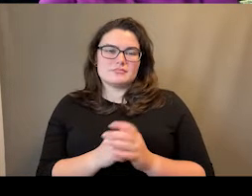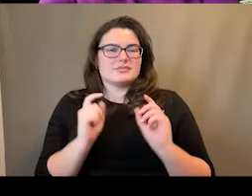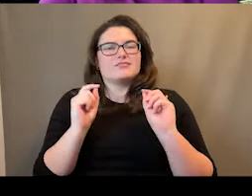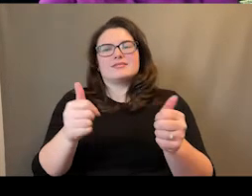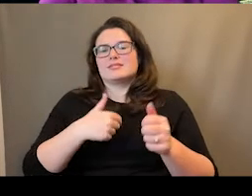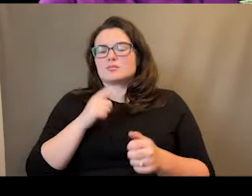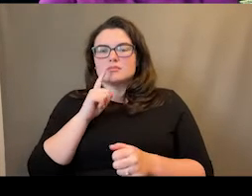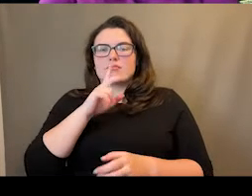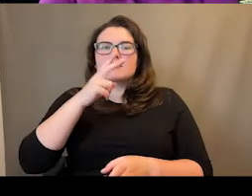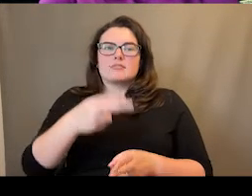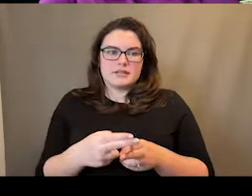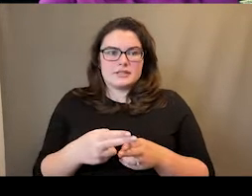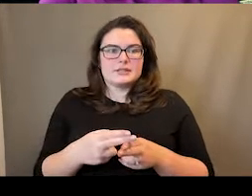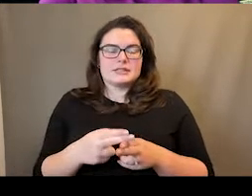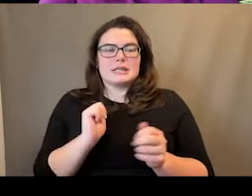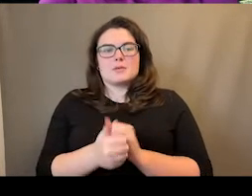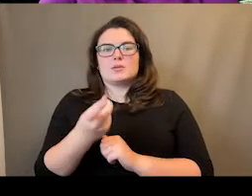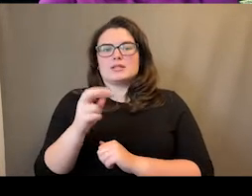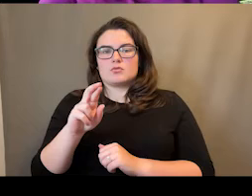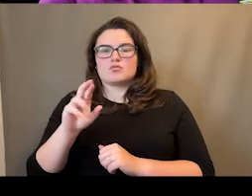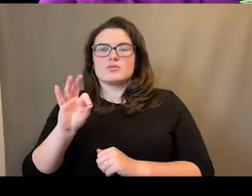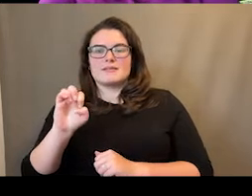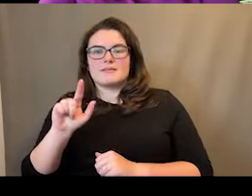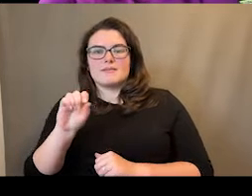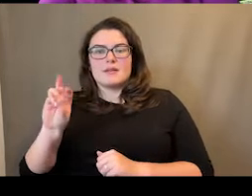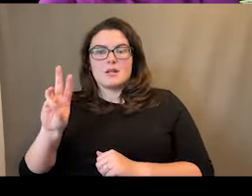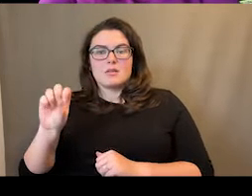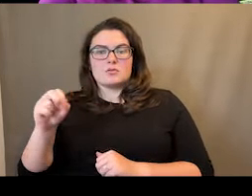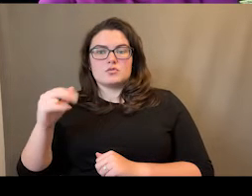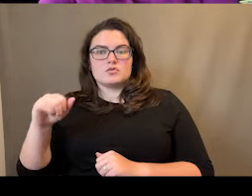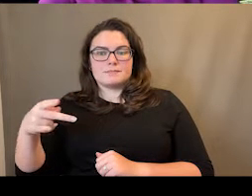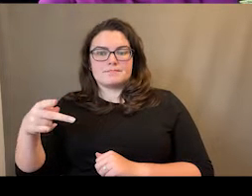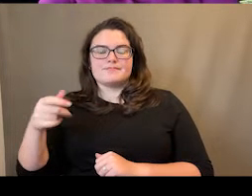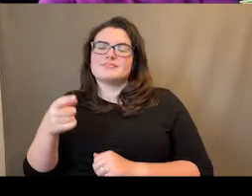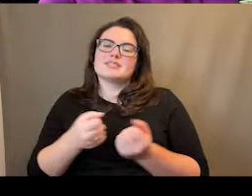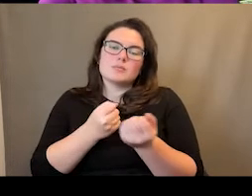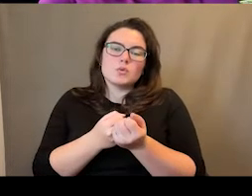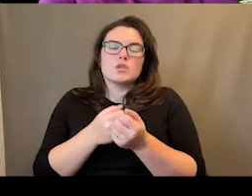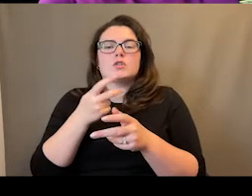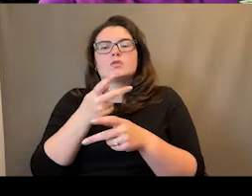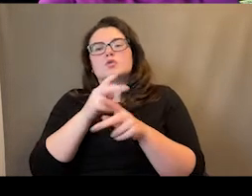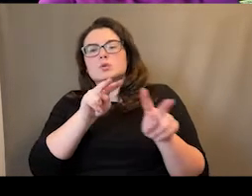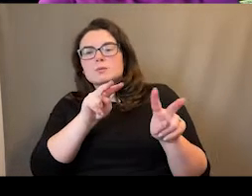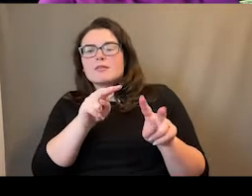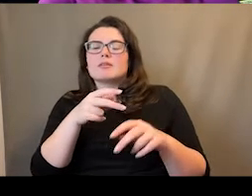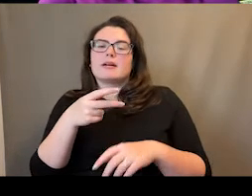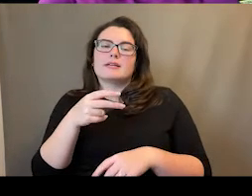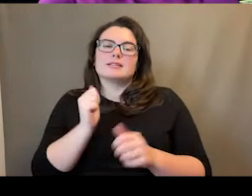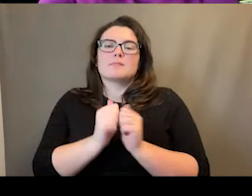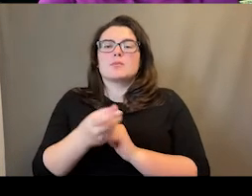the post doctoral fellowships. They support, as I mentioned, supervised post doctoral opportunities,